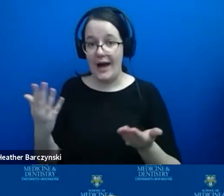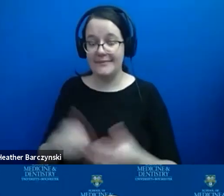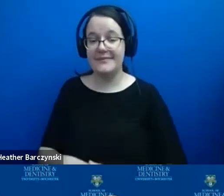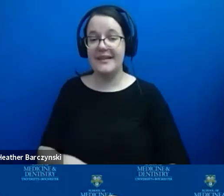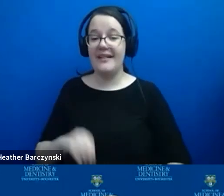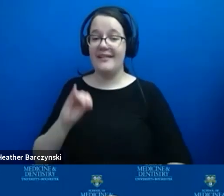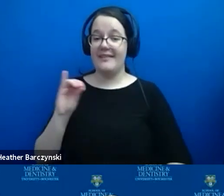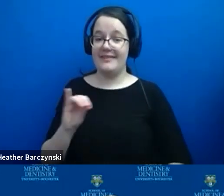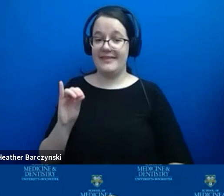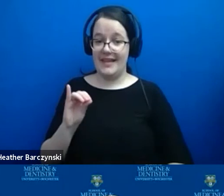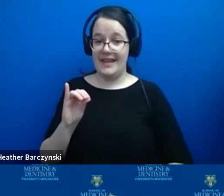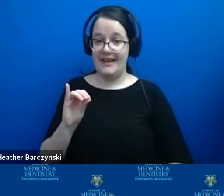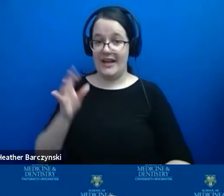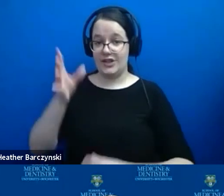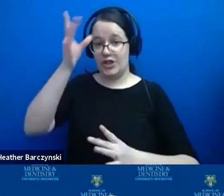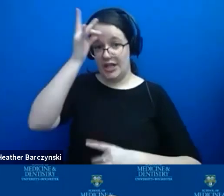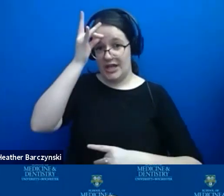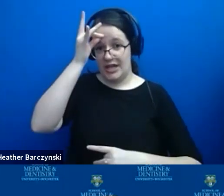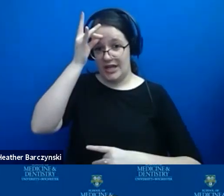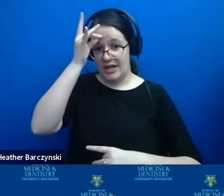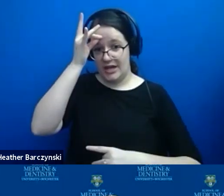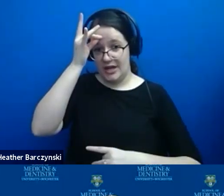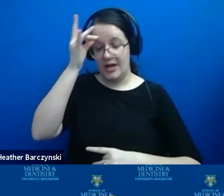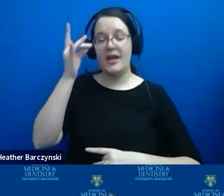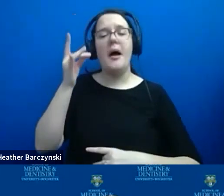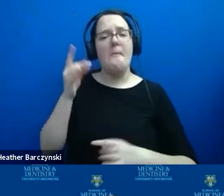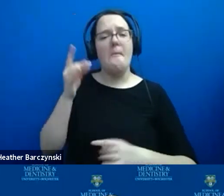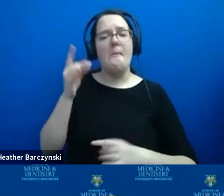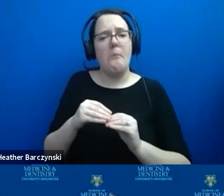people it's more devastating the illness but the infection rates are lower because